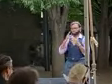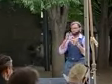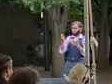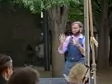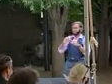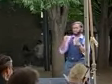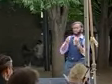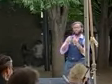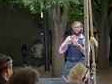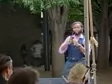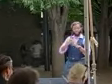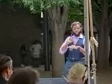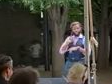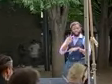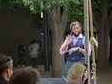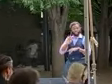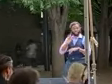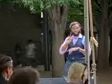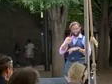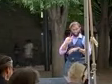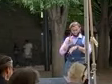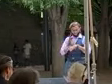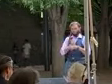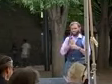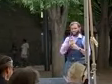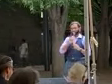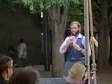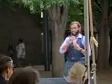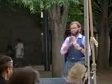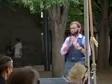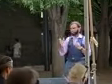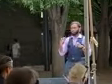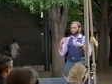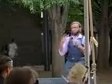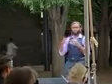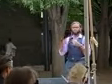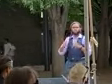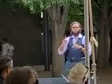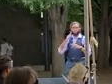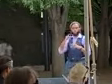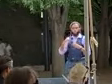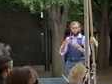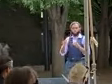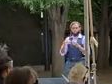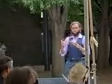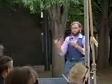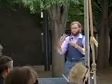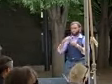But, as of 1990, the ADA provided a path or a vehicle to promote a more inclusionary society.